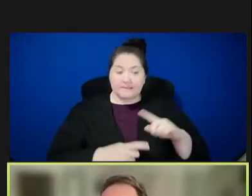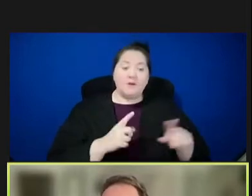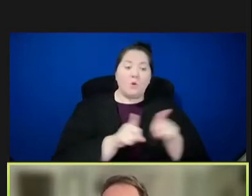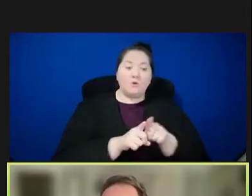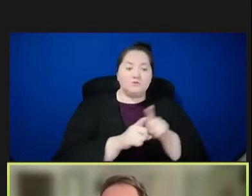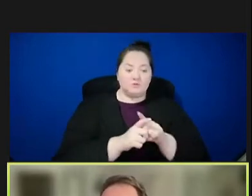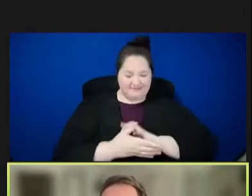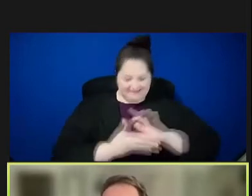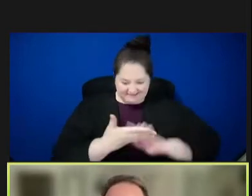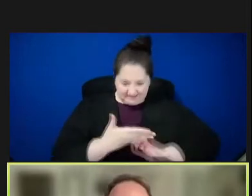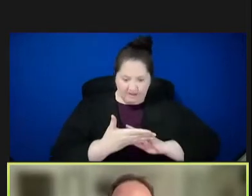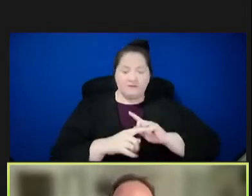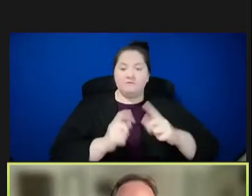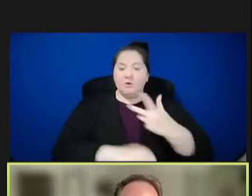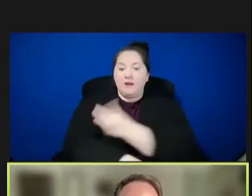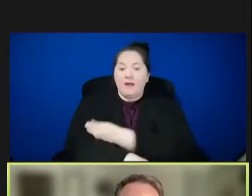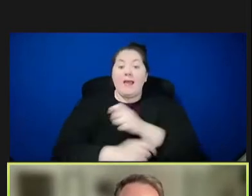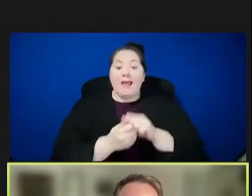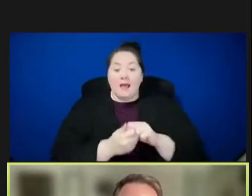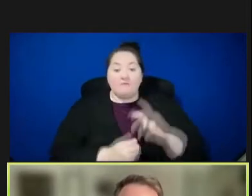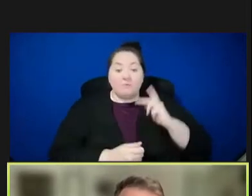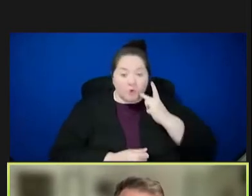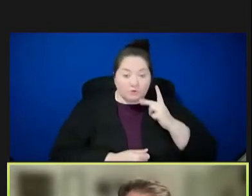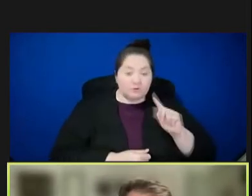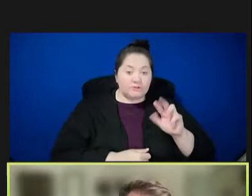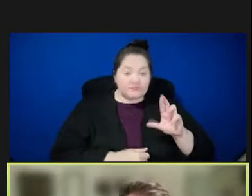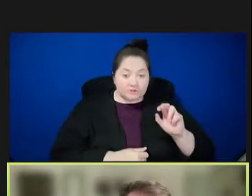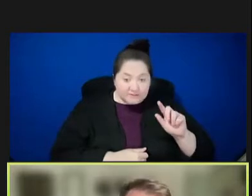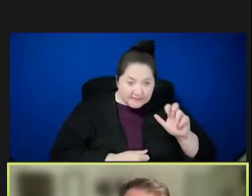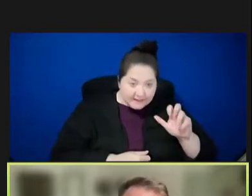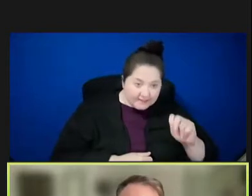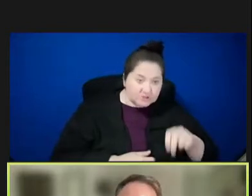protein translation, and immunogenicity. Again, this was done computationally,